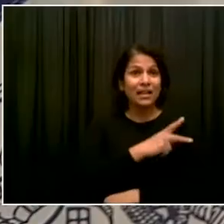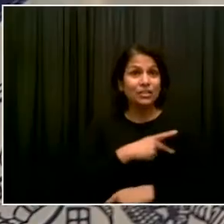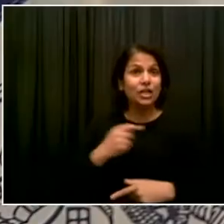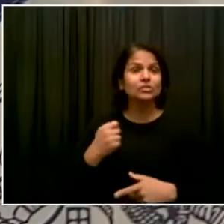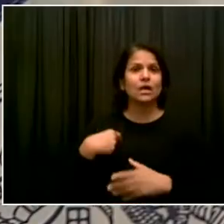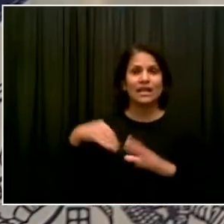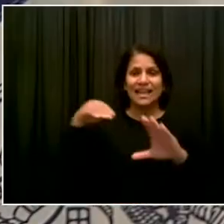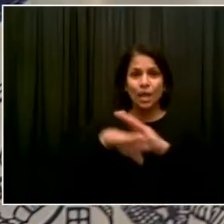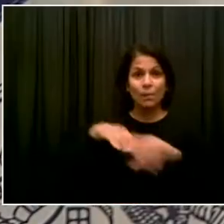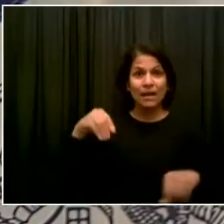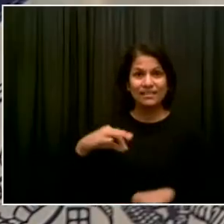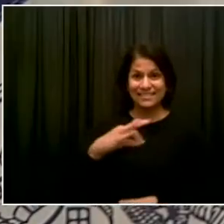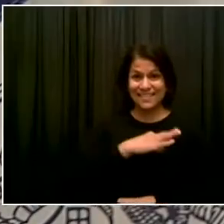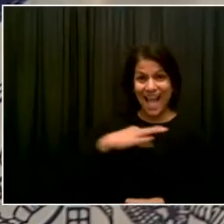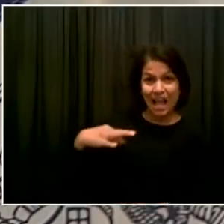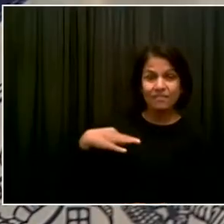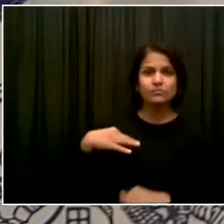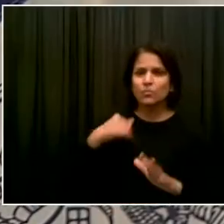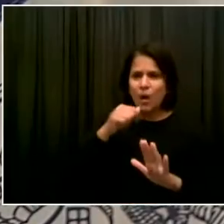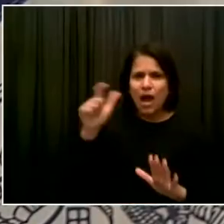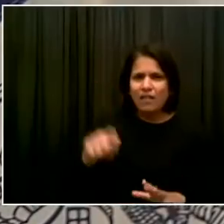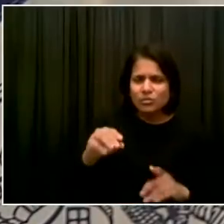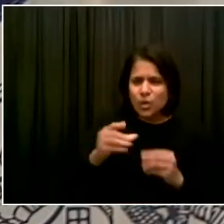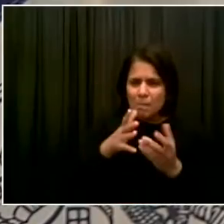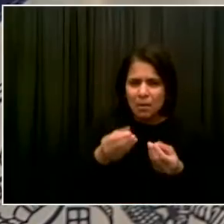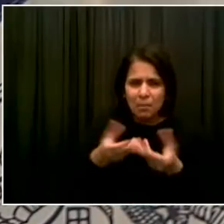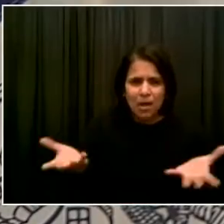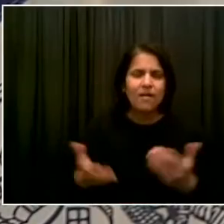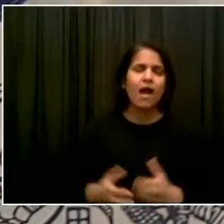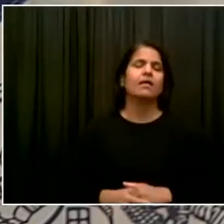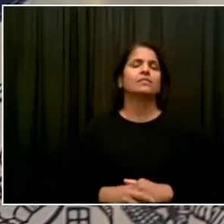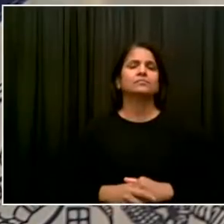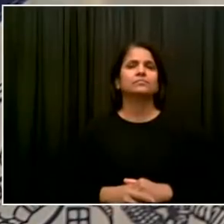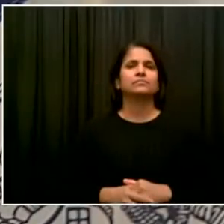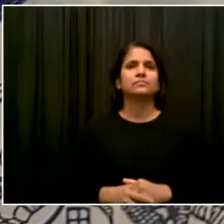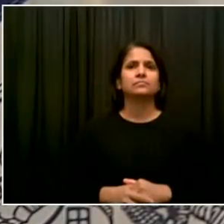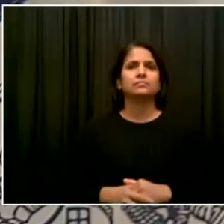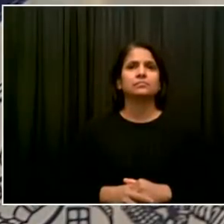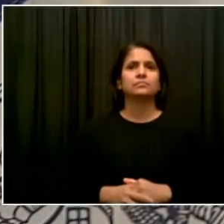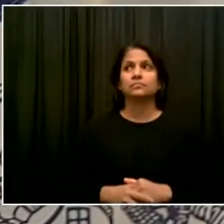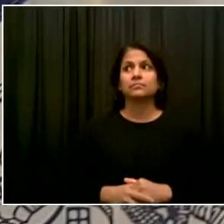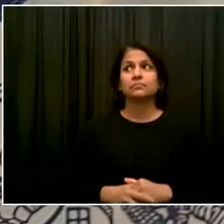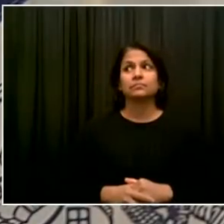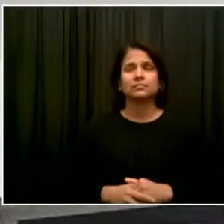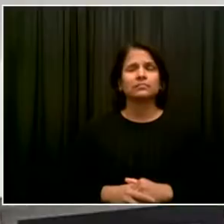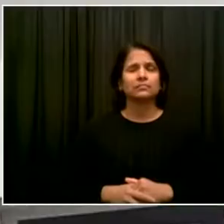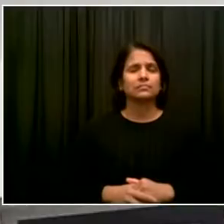CONFIDENT THAT WE CAN SUSTAIN THIS HIT FOR WHAT WE BELIEVE ISO Y NLA PERIOD OF WEEKS BECAUSE OF ALTHL OE S OTHER FACTS, ESPECIALLTHY E